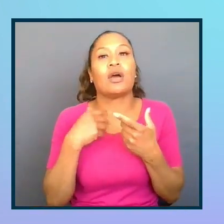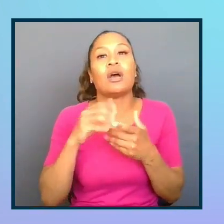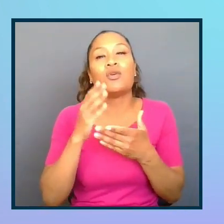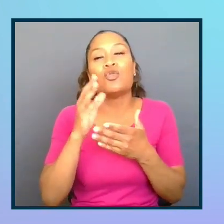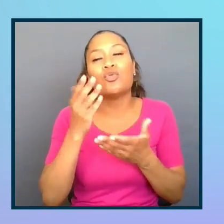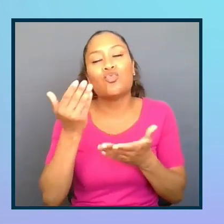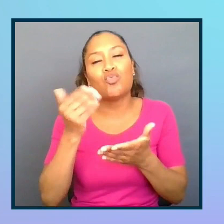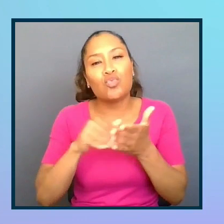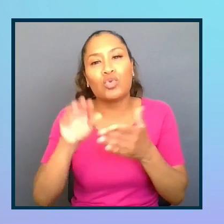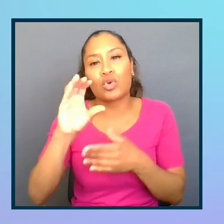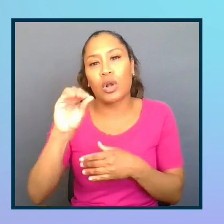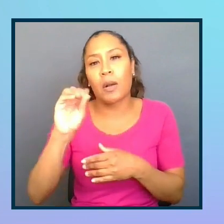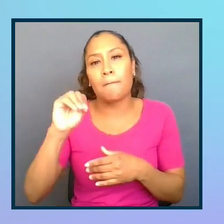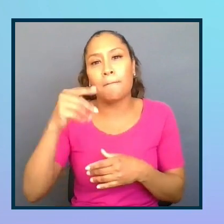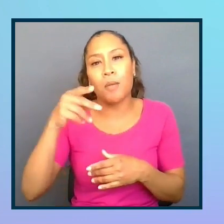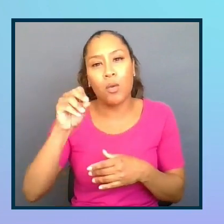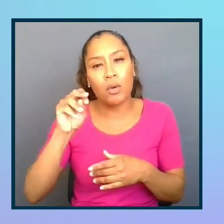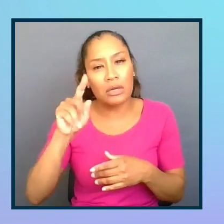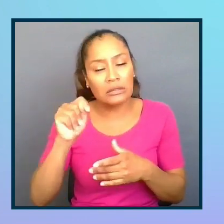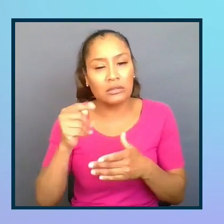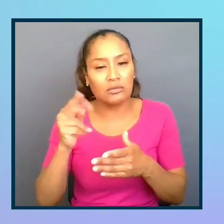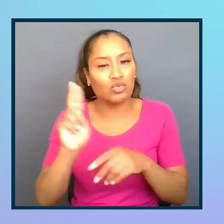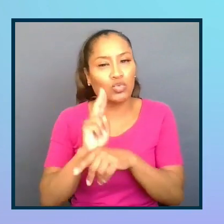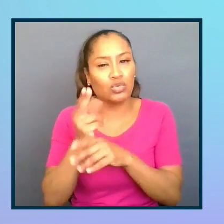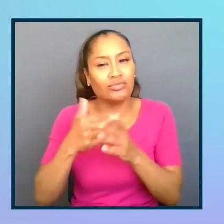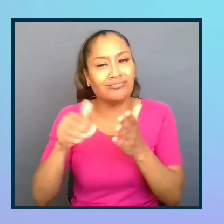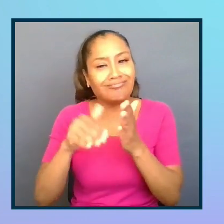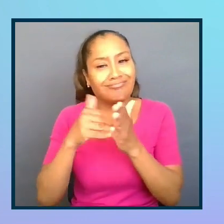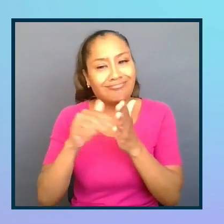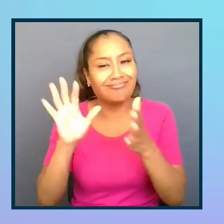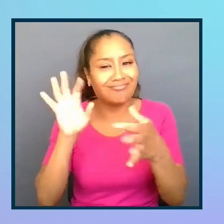into those templates for developing features